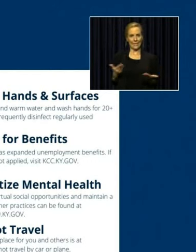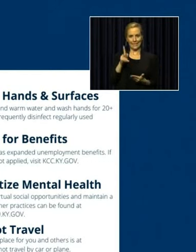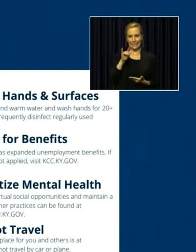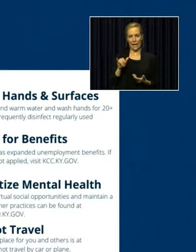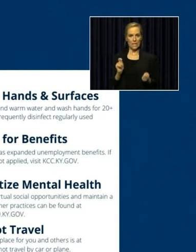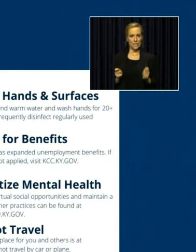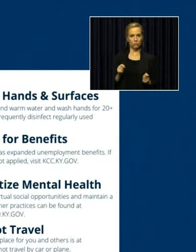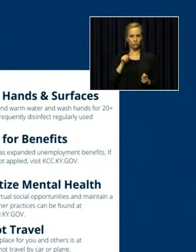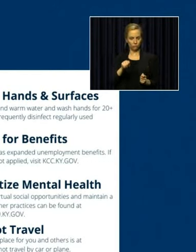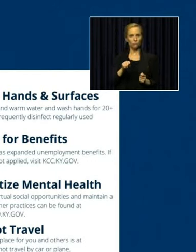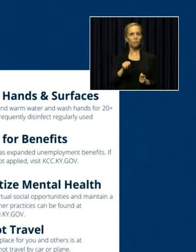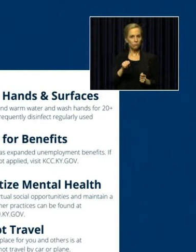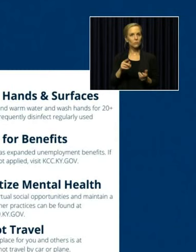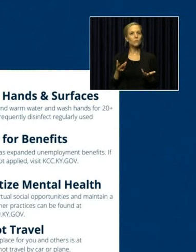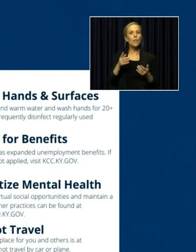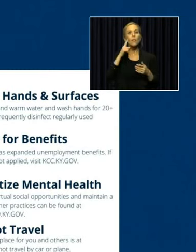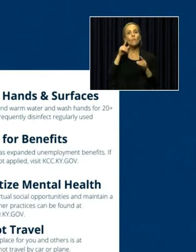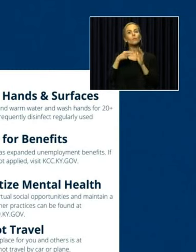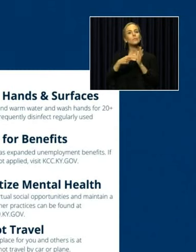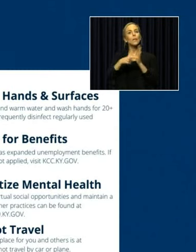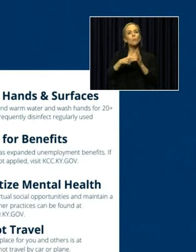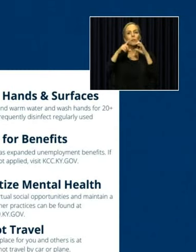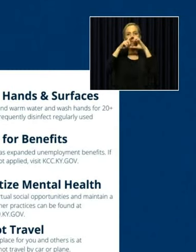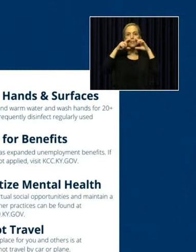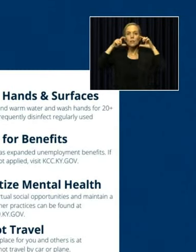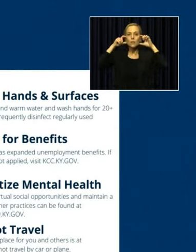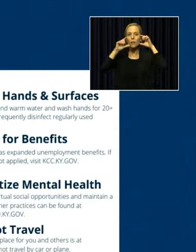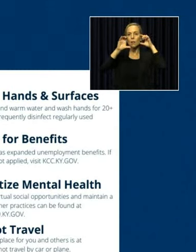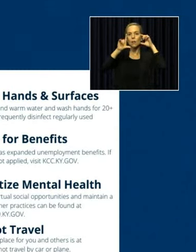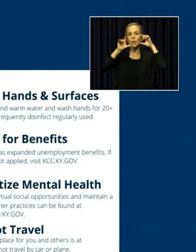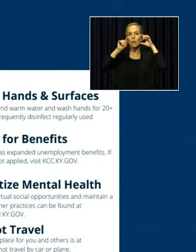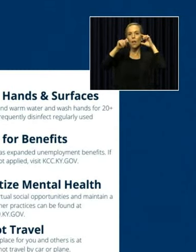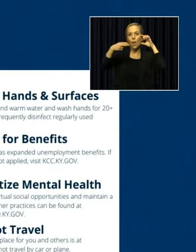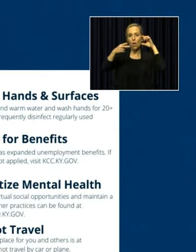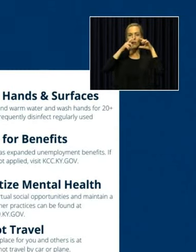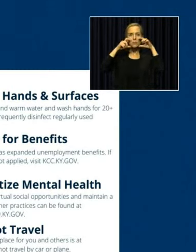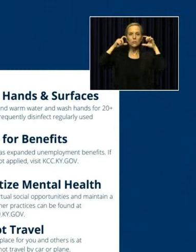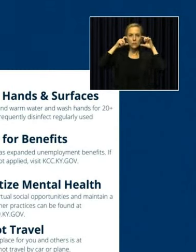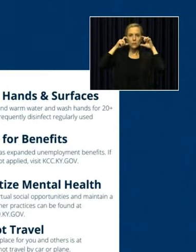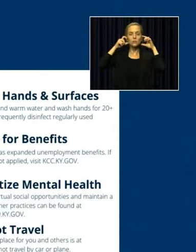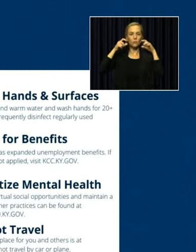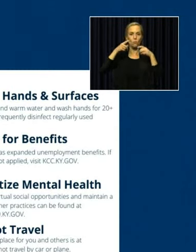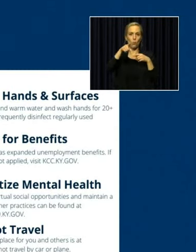LET'S REMEMBER THAT ALL WE'RE BEING ASKED TO DO IS TO STAY